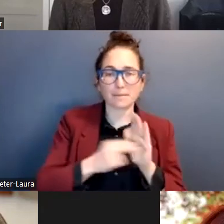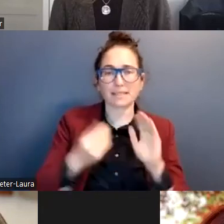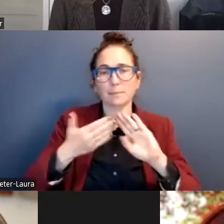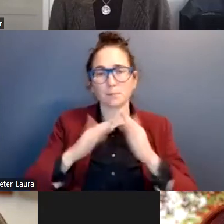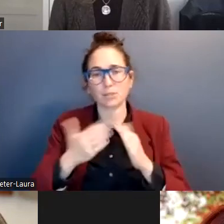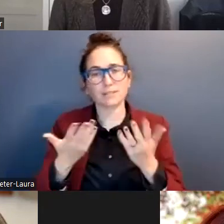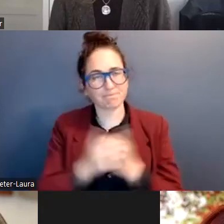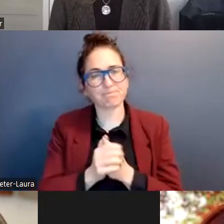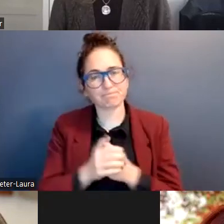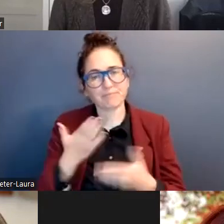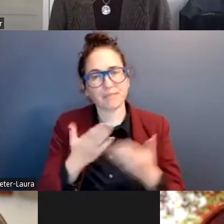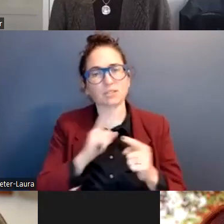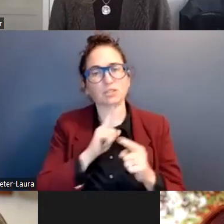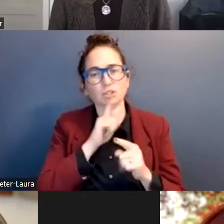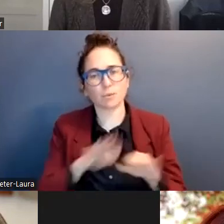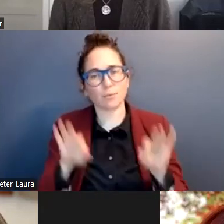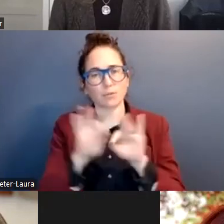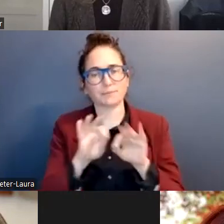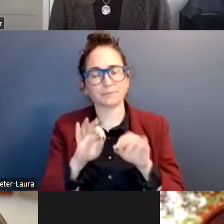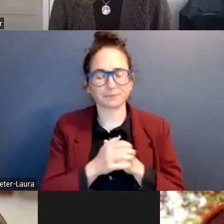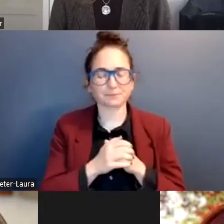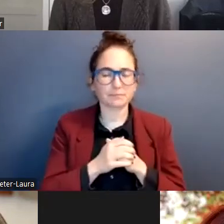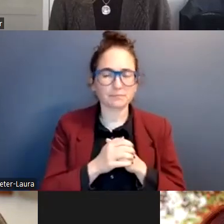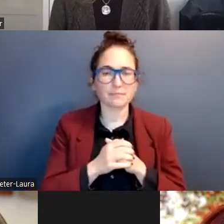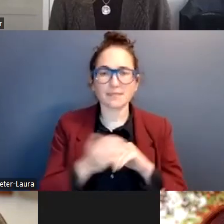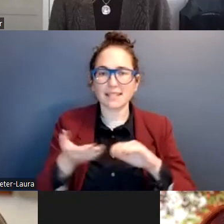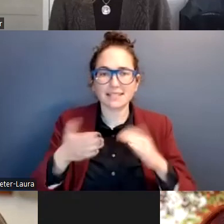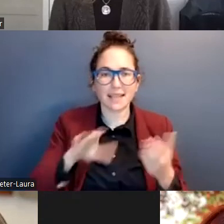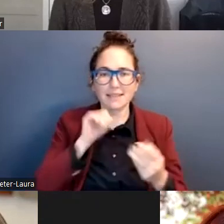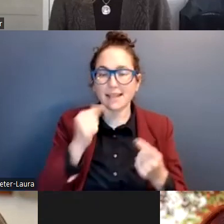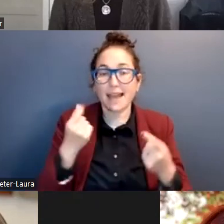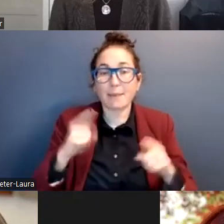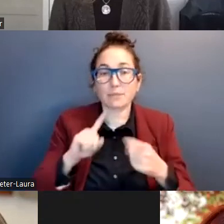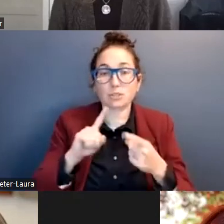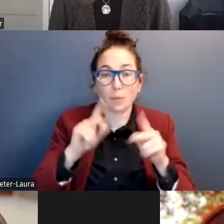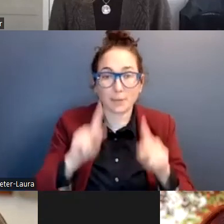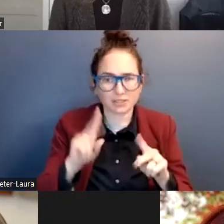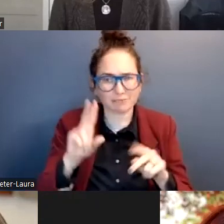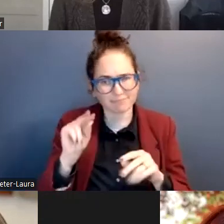things that are so important. Death doesn't happen to a person, it happens to a community in a sense and people